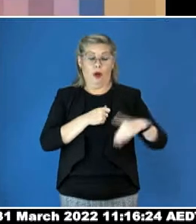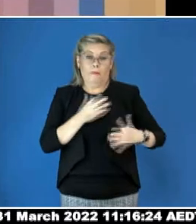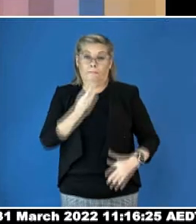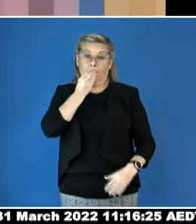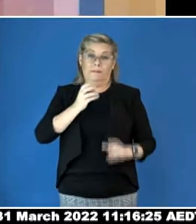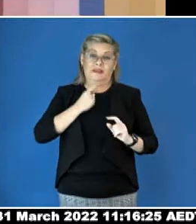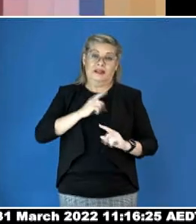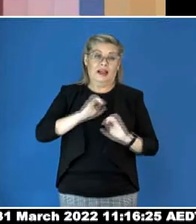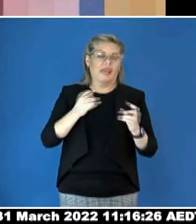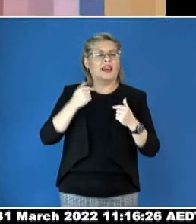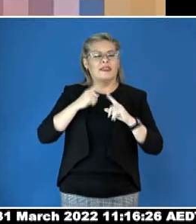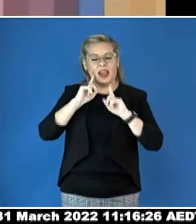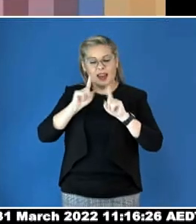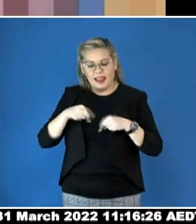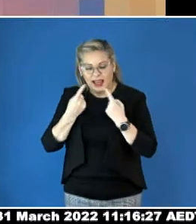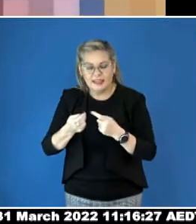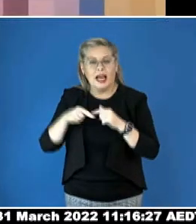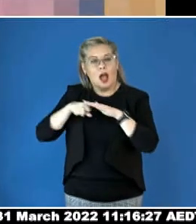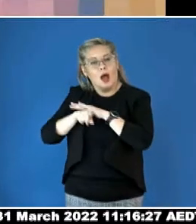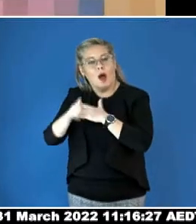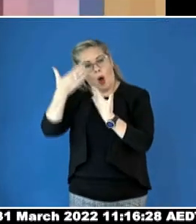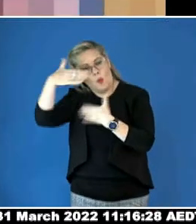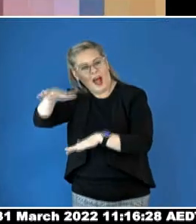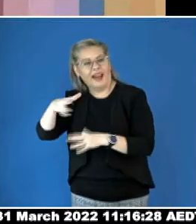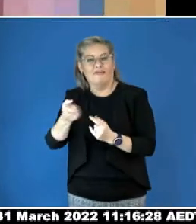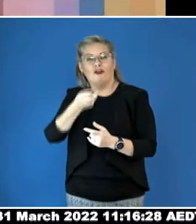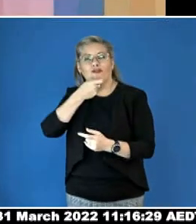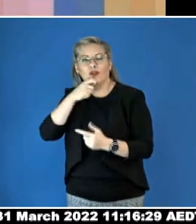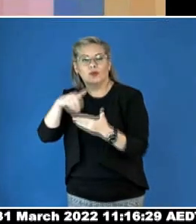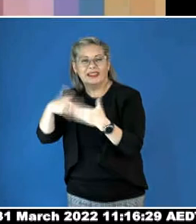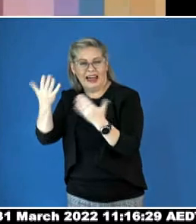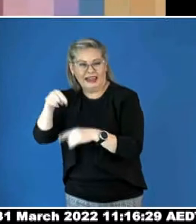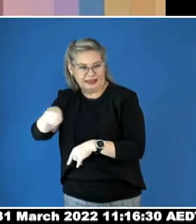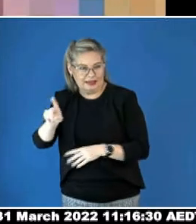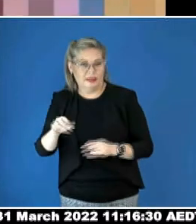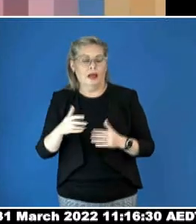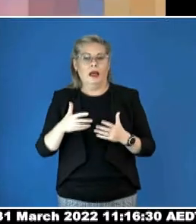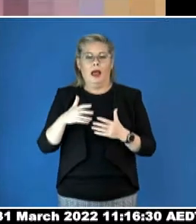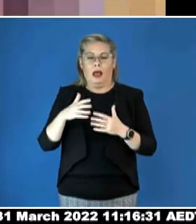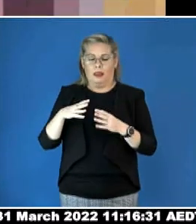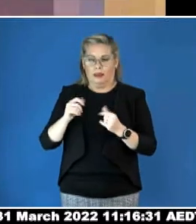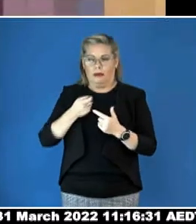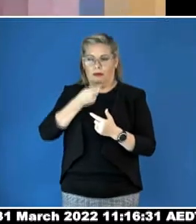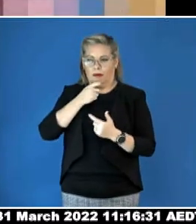I went away the next day, and it wasn't for a - until a few days later that it got - and